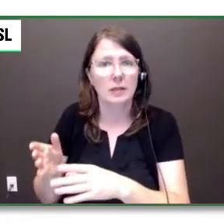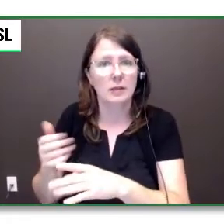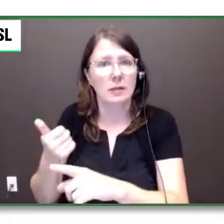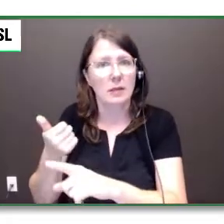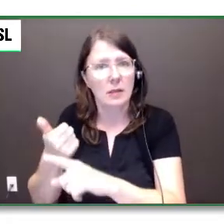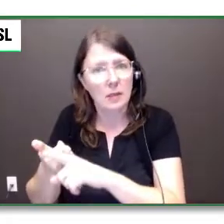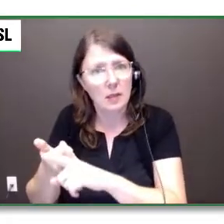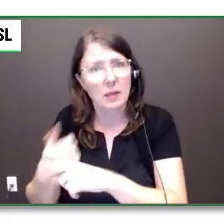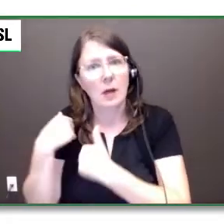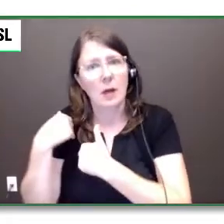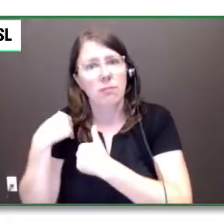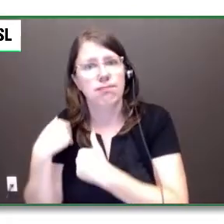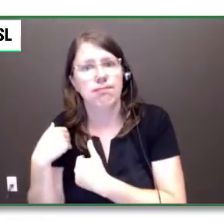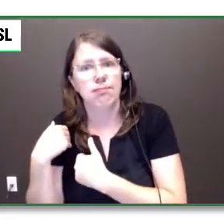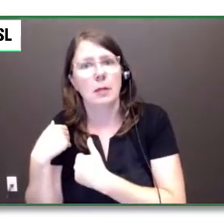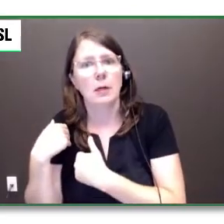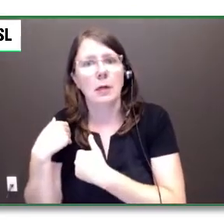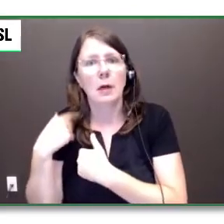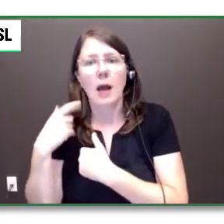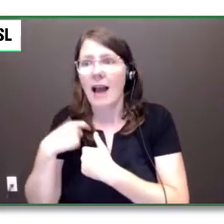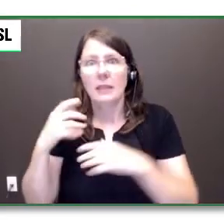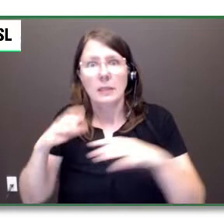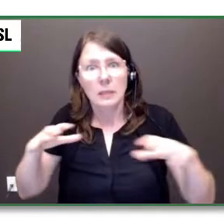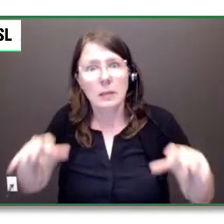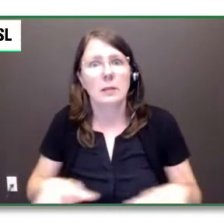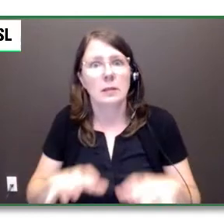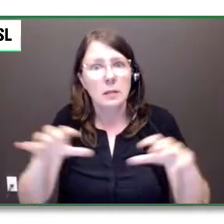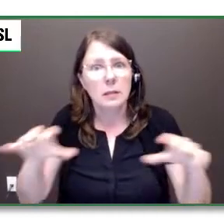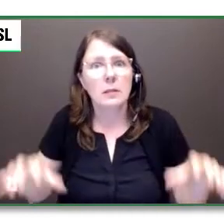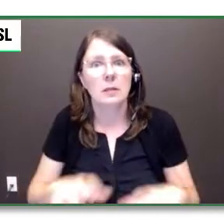that you have to put in to get somewhere or the